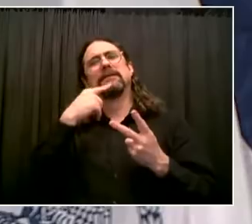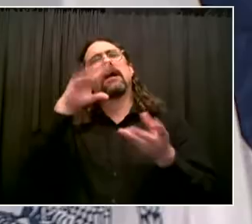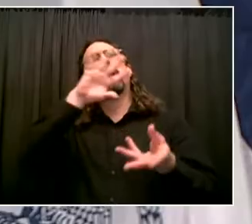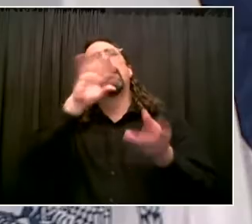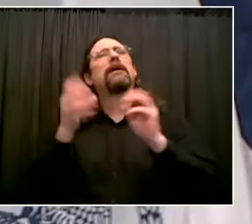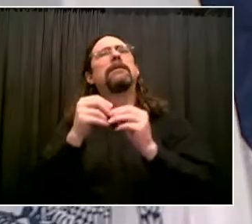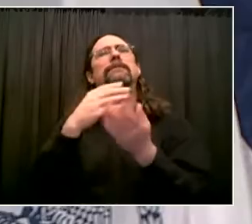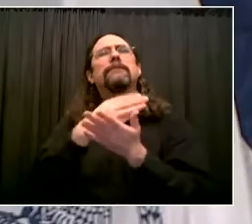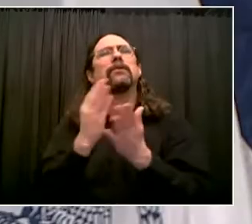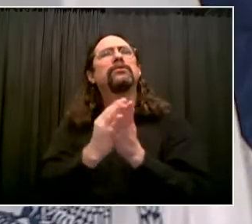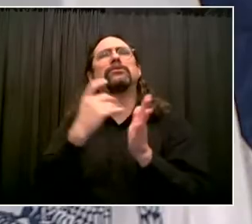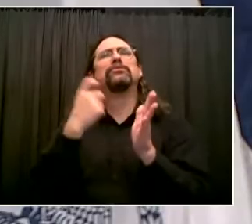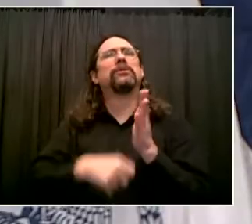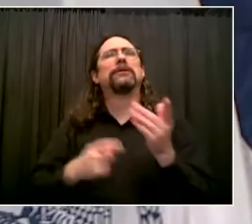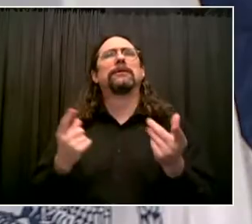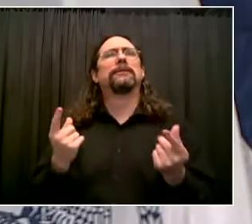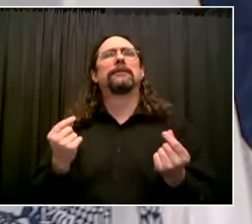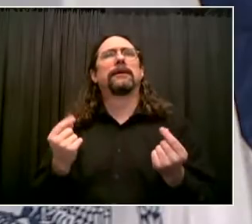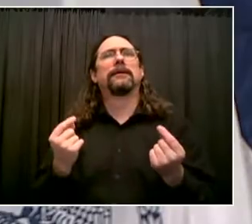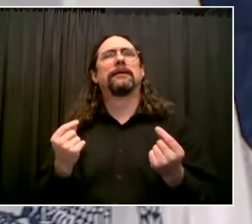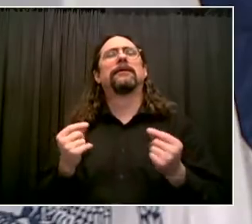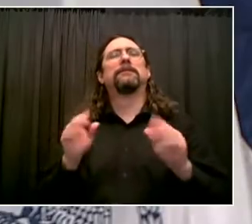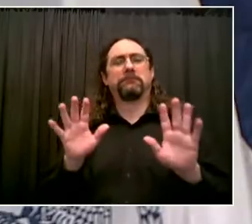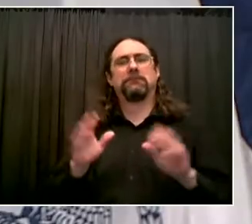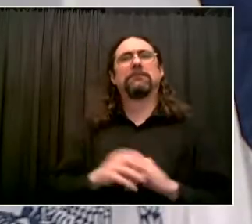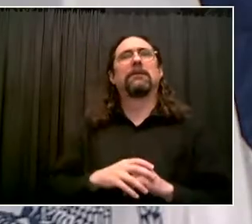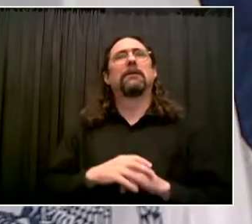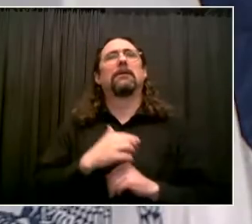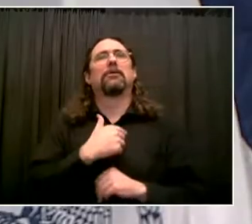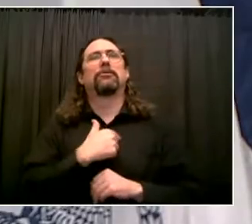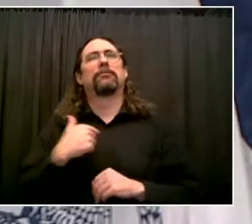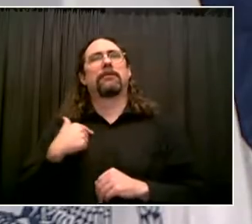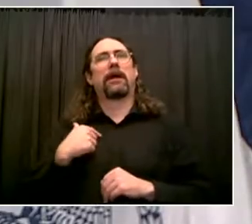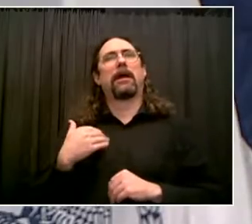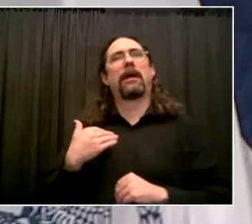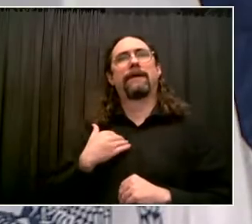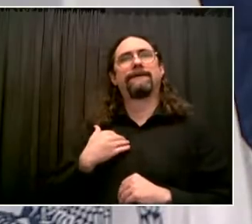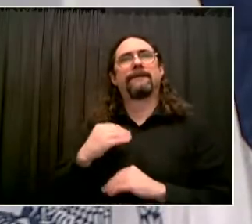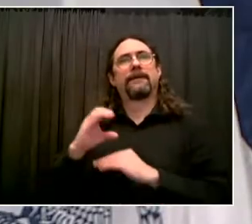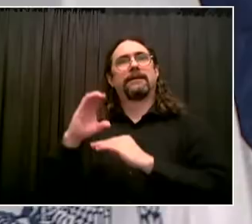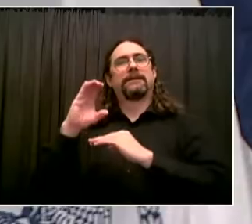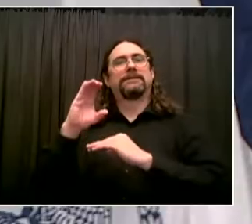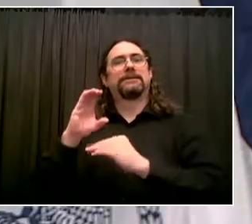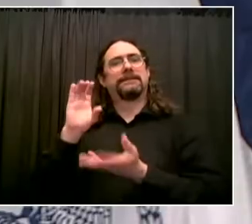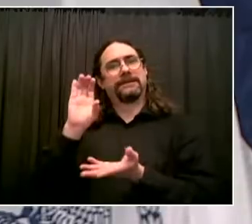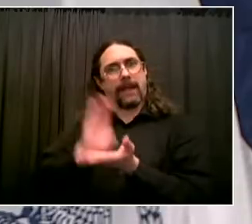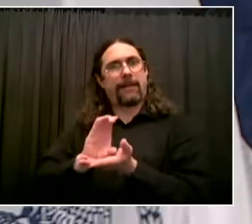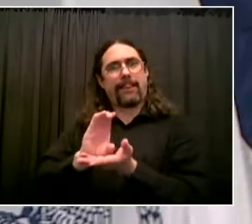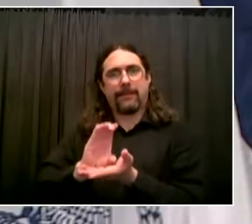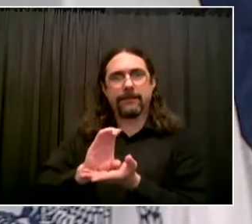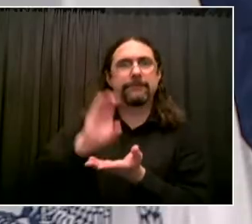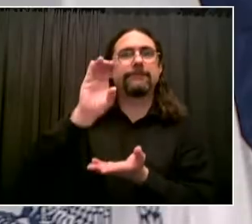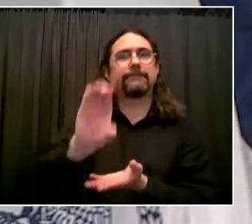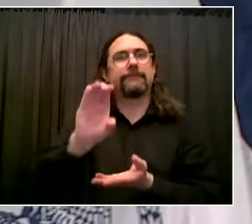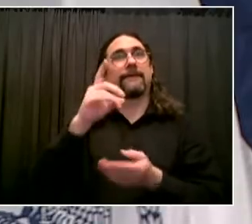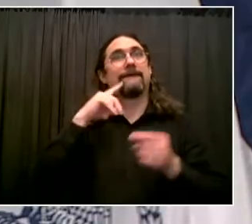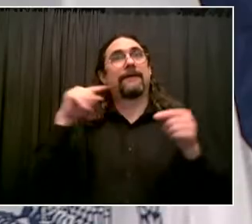RESOURCES ARE THERE.